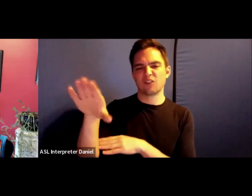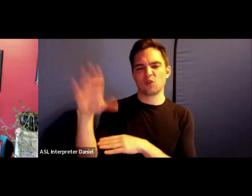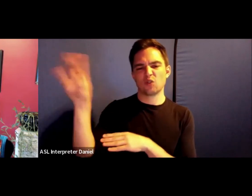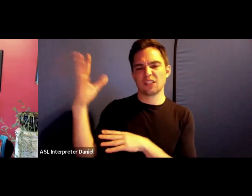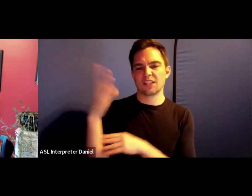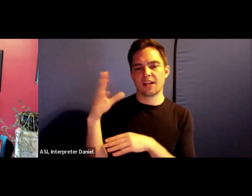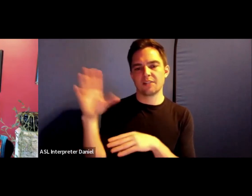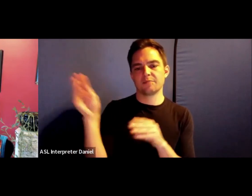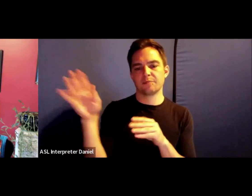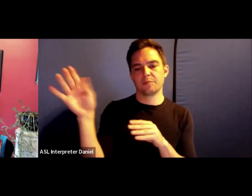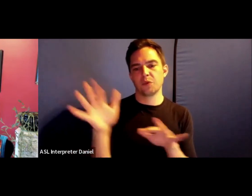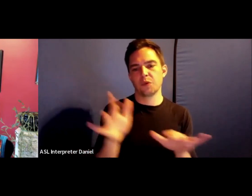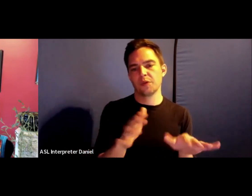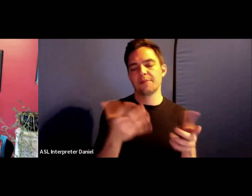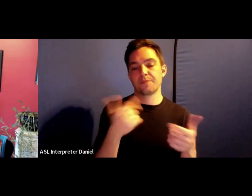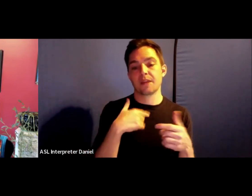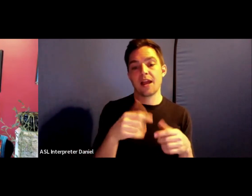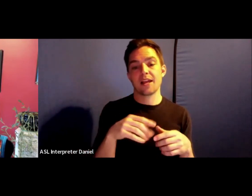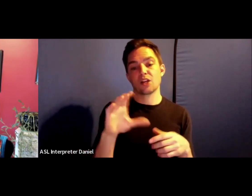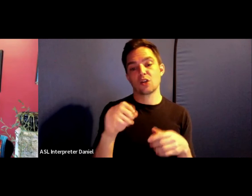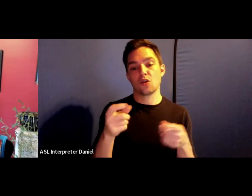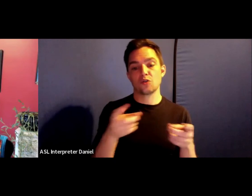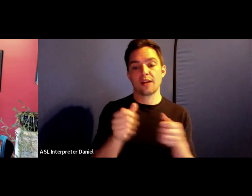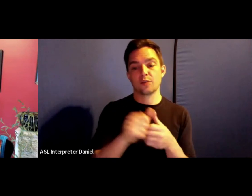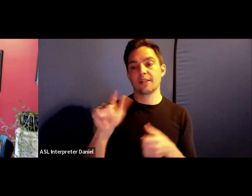co-direct NCAPPS with Alixe. And